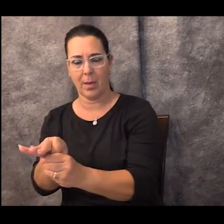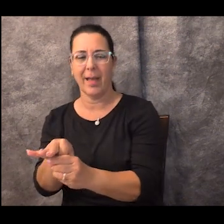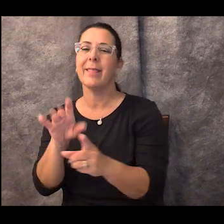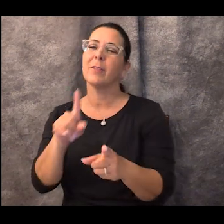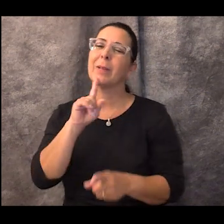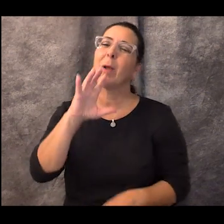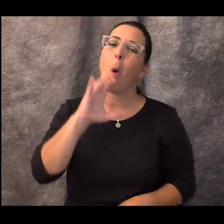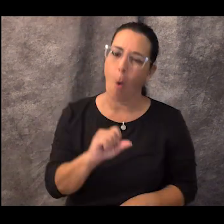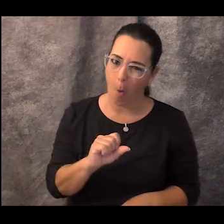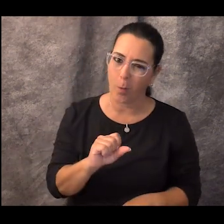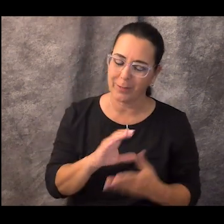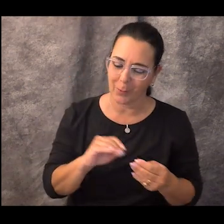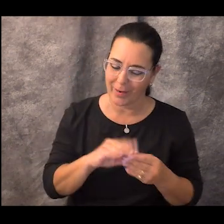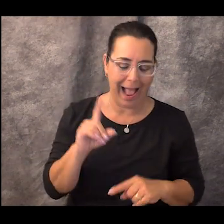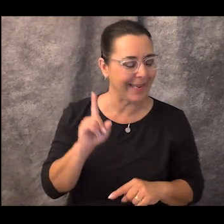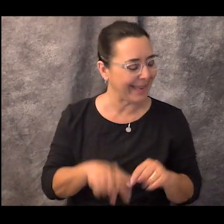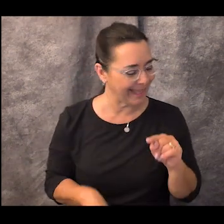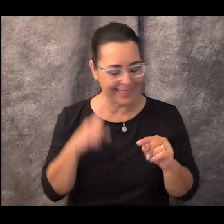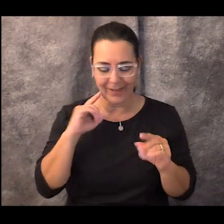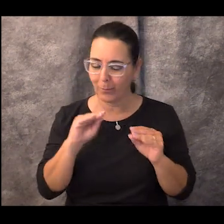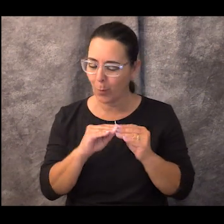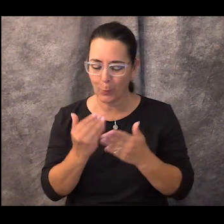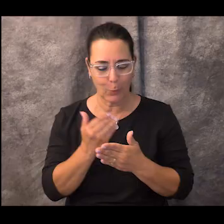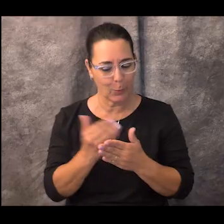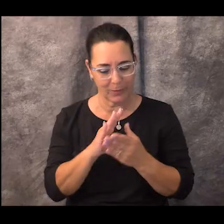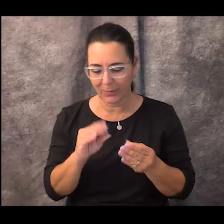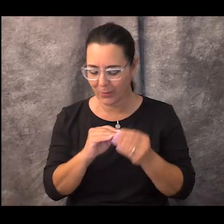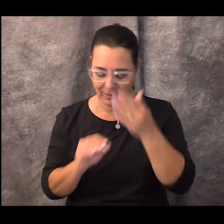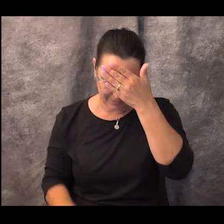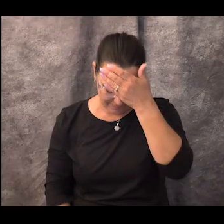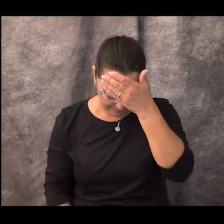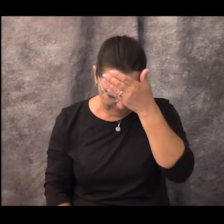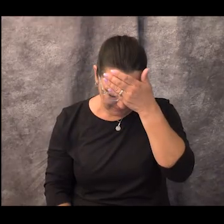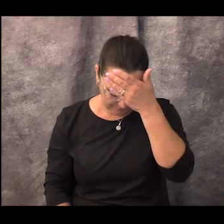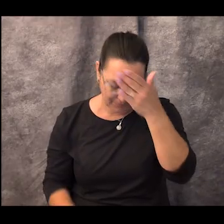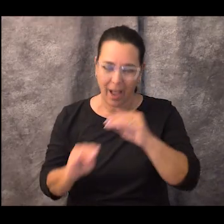Forgive me, I can't think of a more updated one. I'm really showing my age on this episode today,